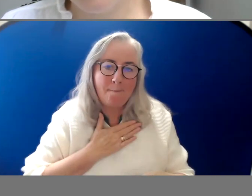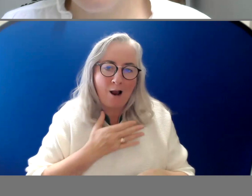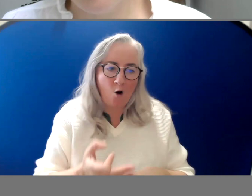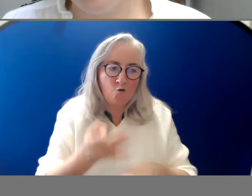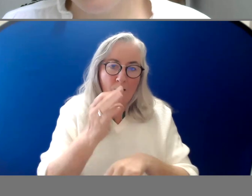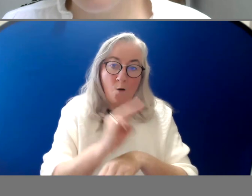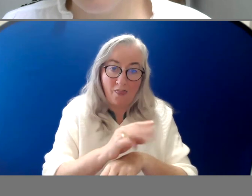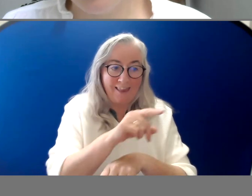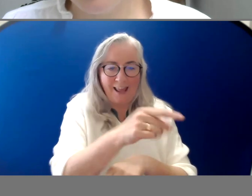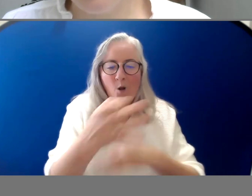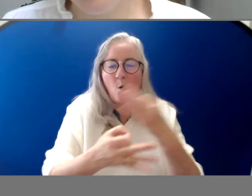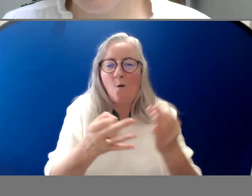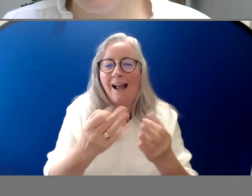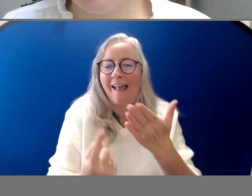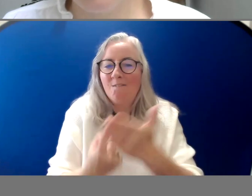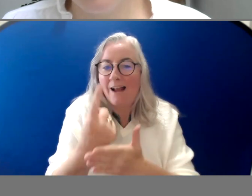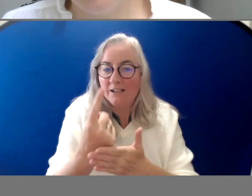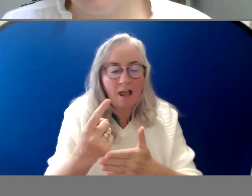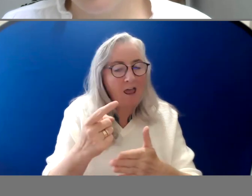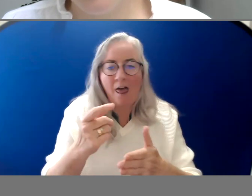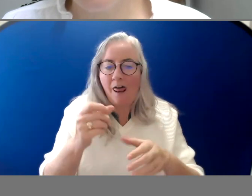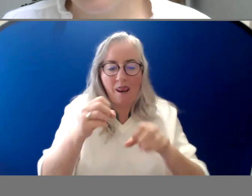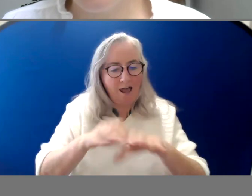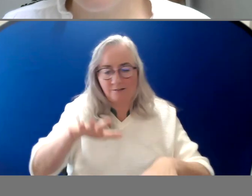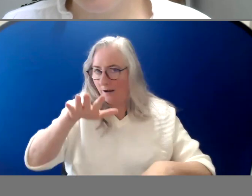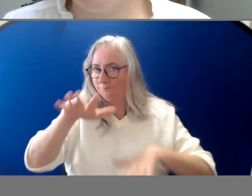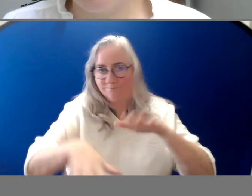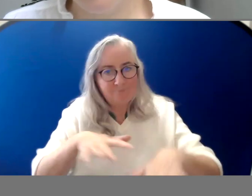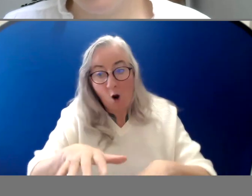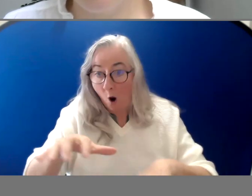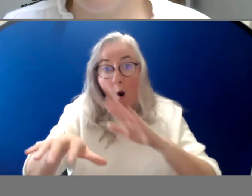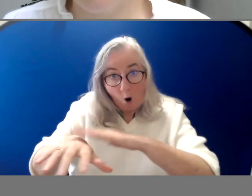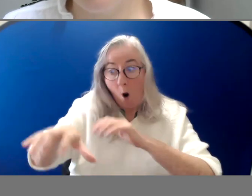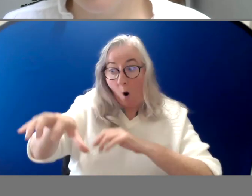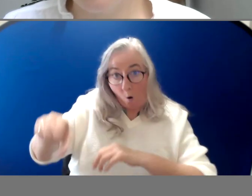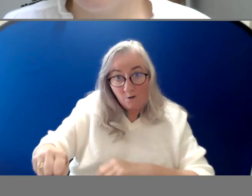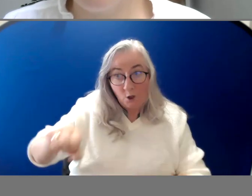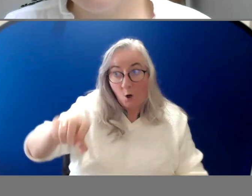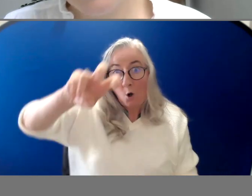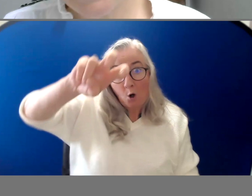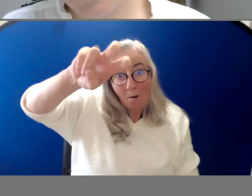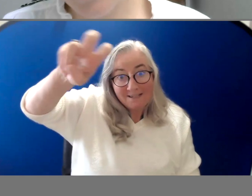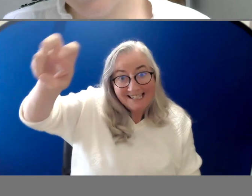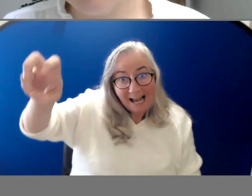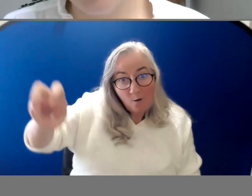were at an event my granny lost her foing she was holding the handrail coming down on the inside of